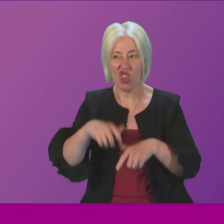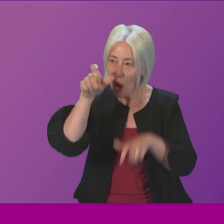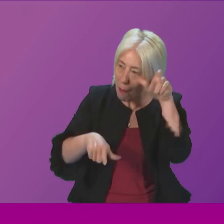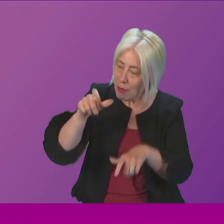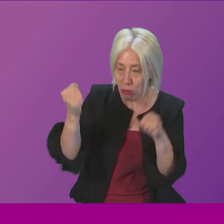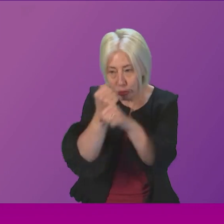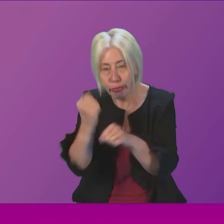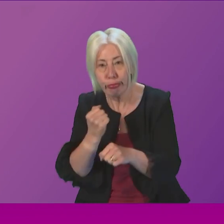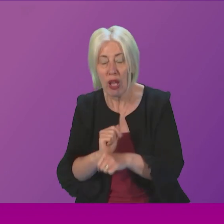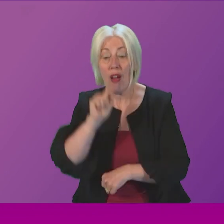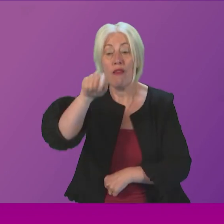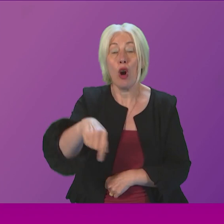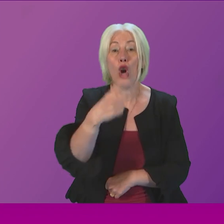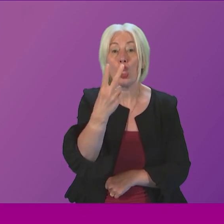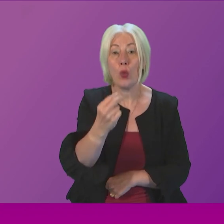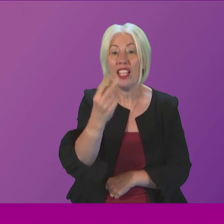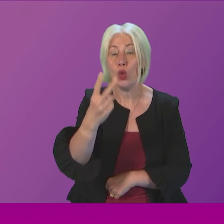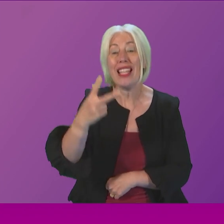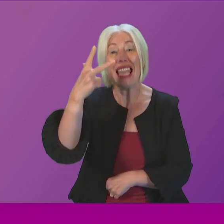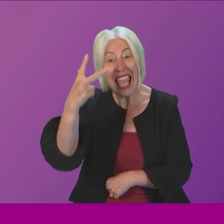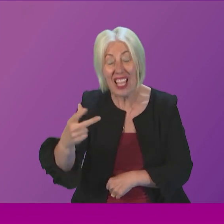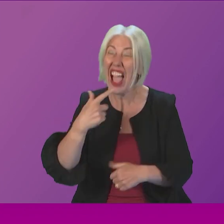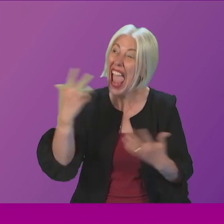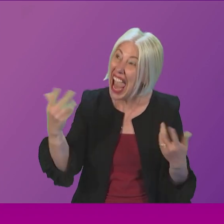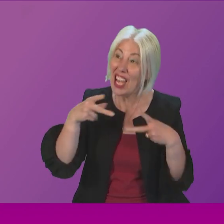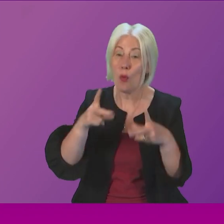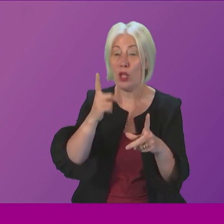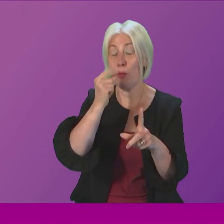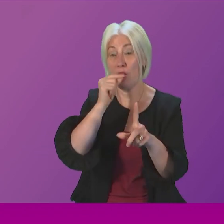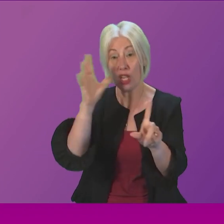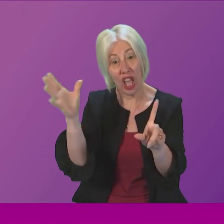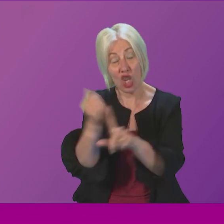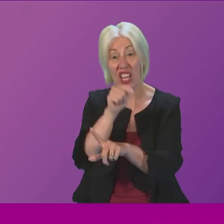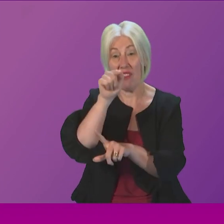by 2028 if we are to have even a hope of meeting that goal, but, instead of having thousands